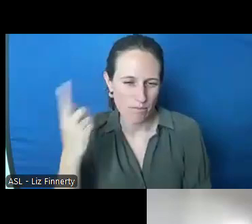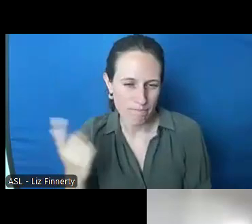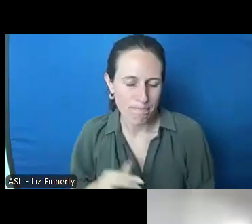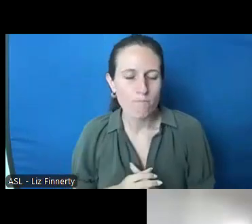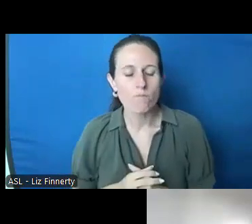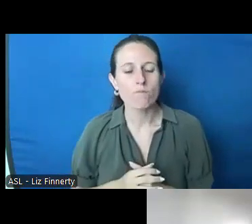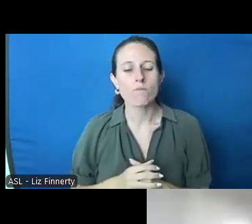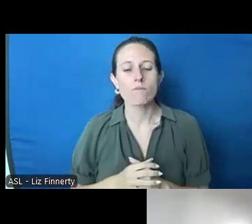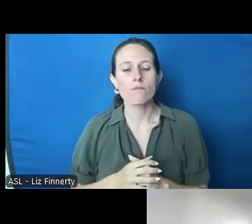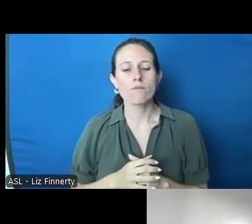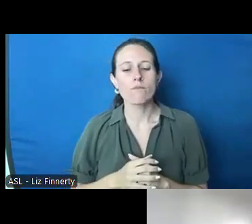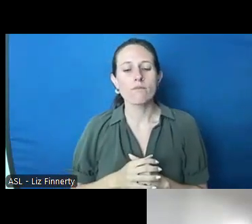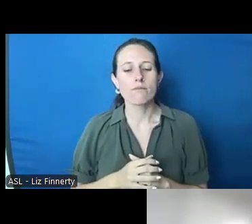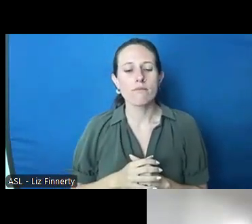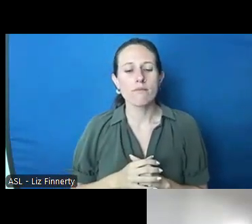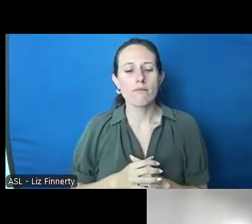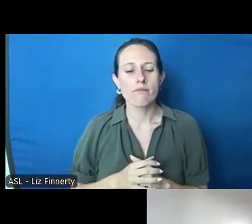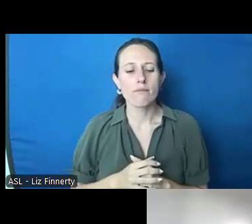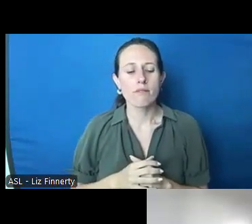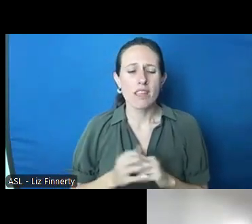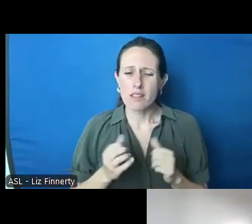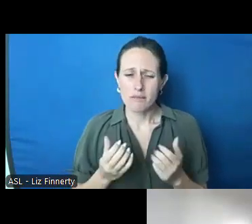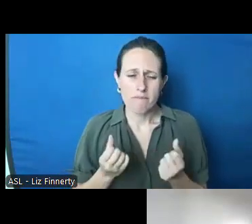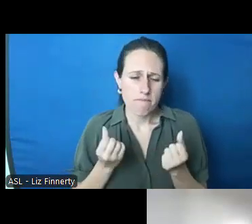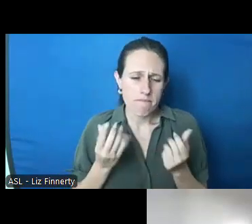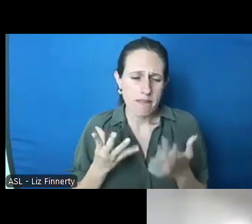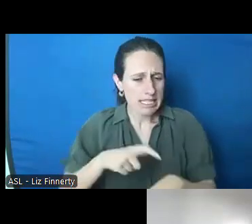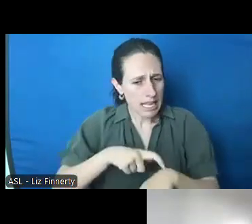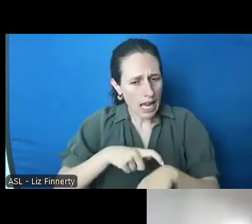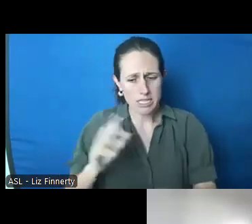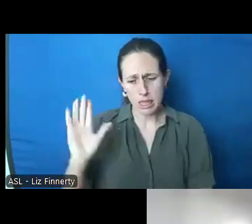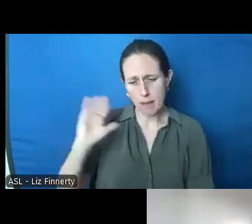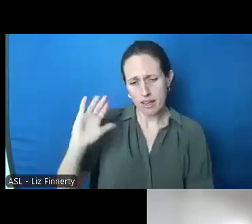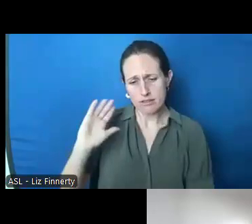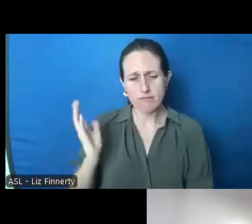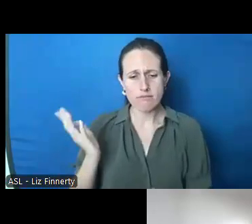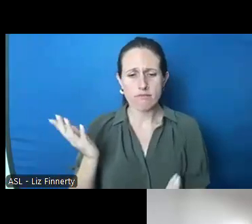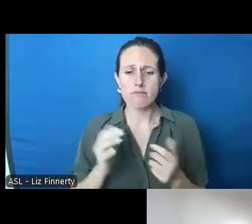definitely remember times when I felt like that unfairness was